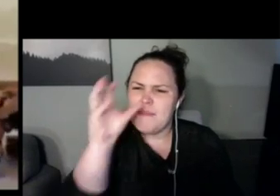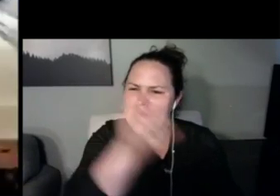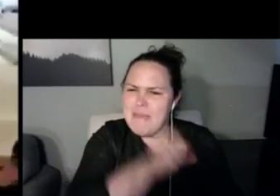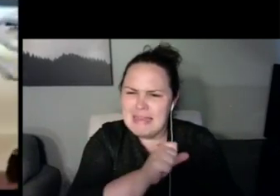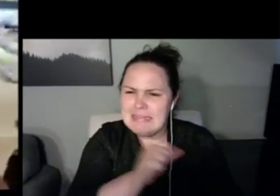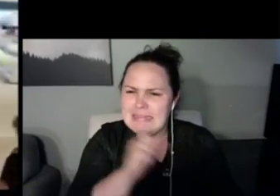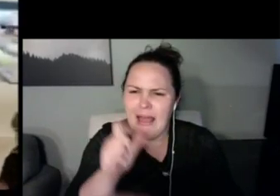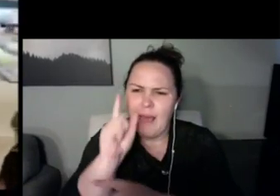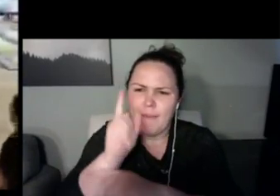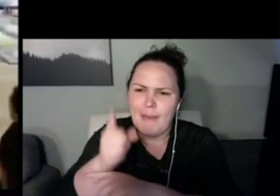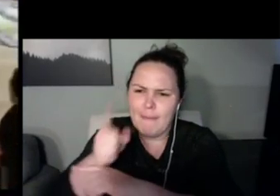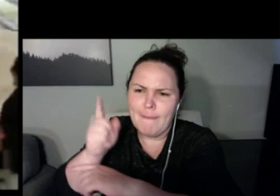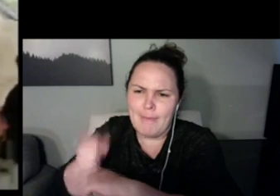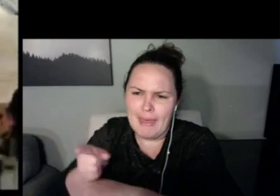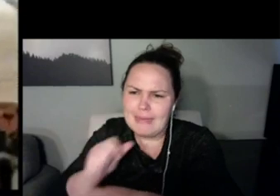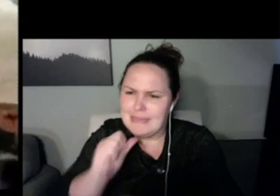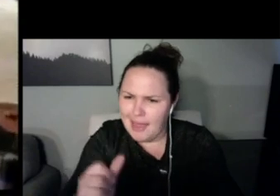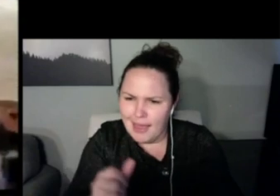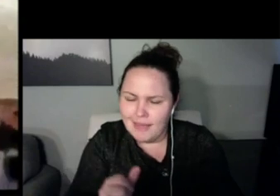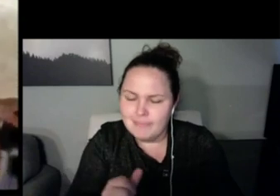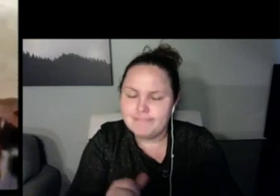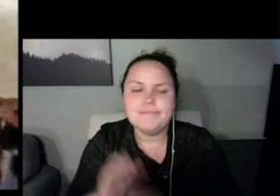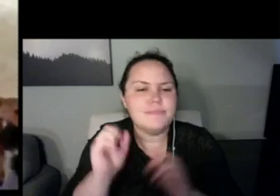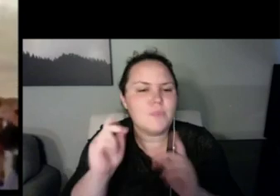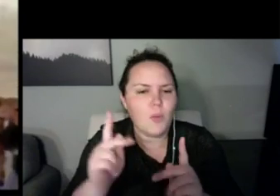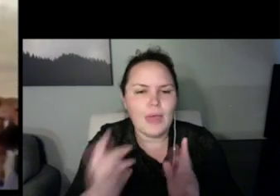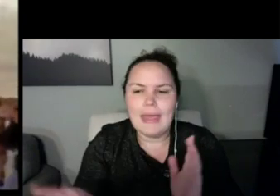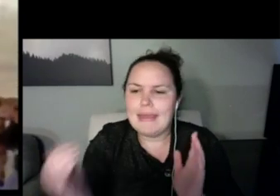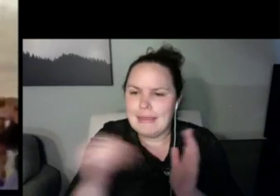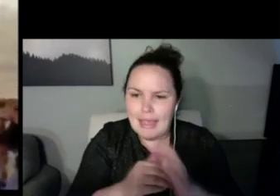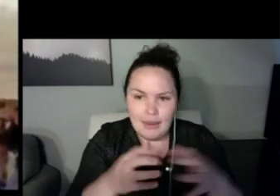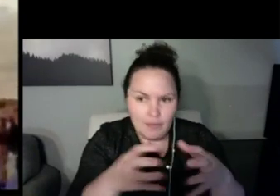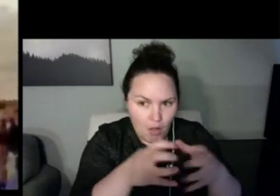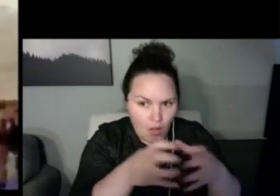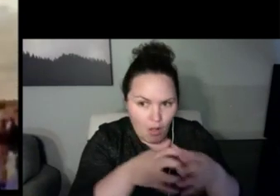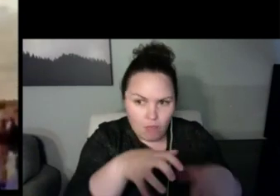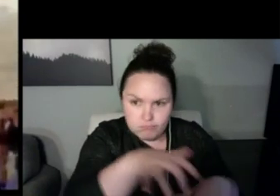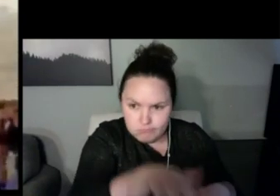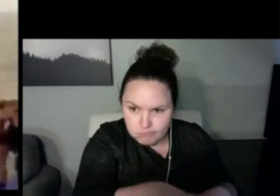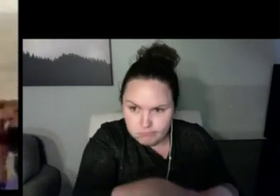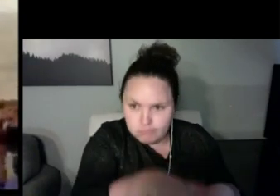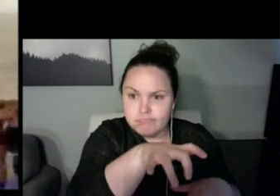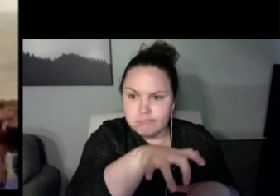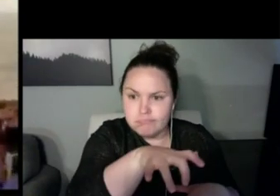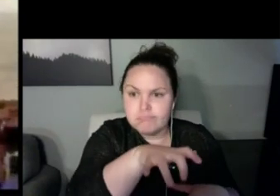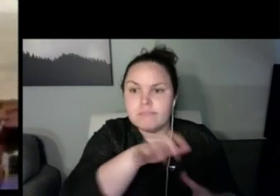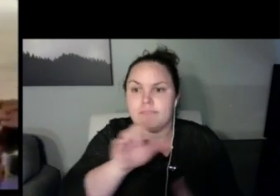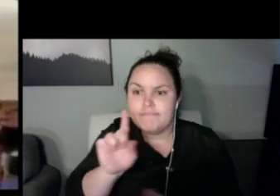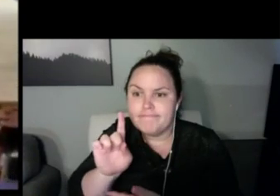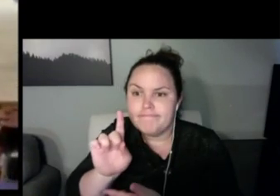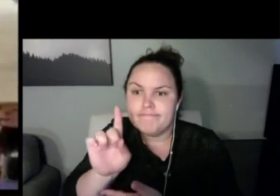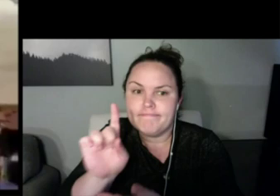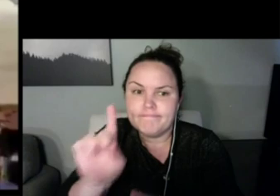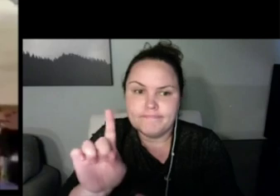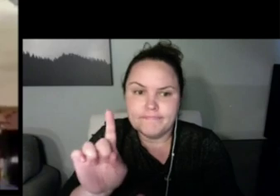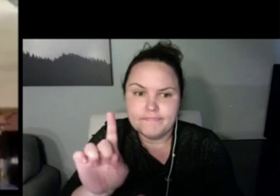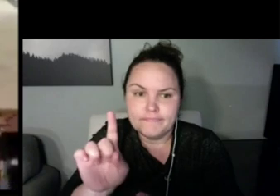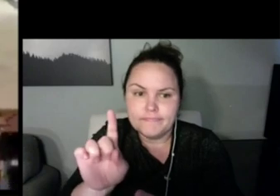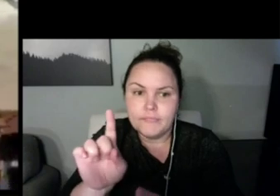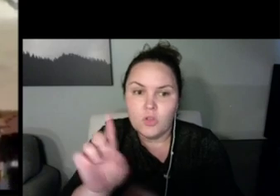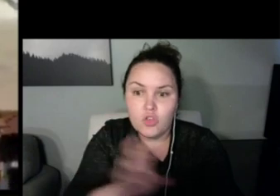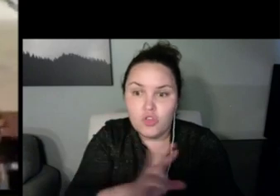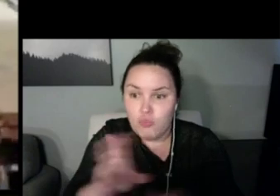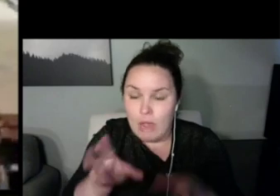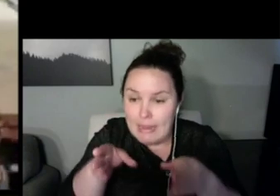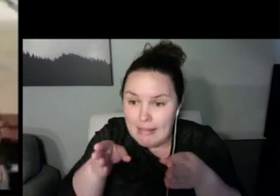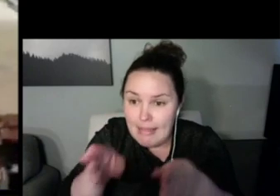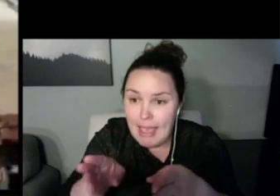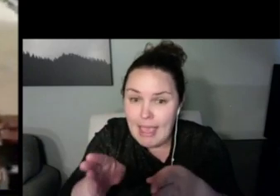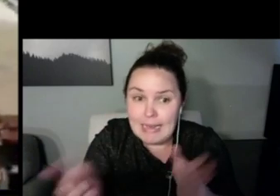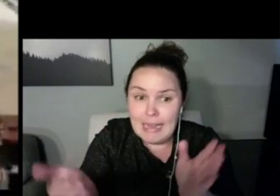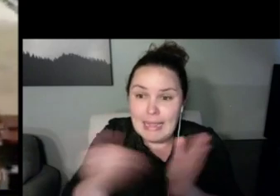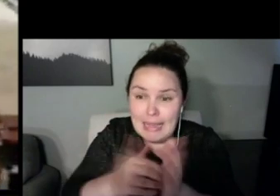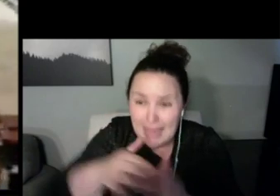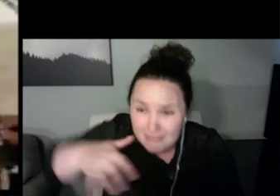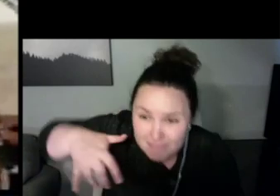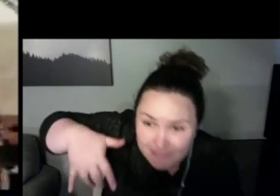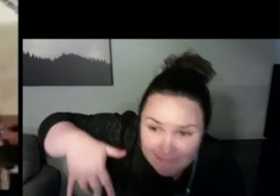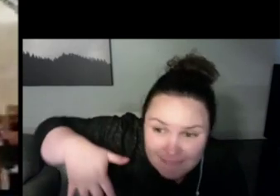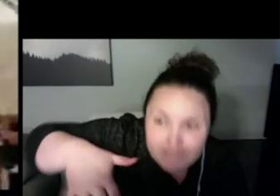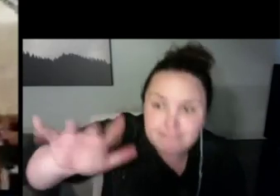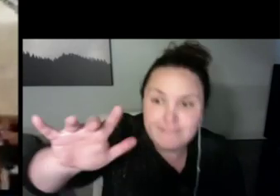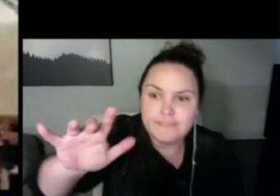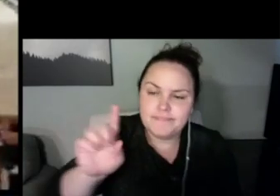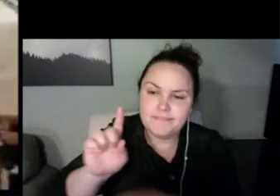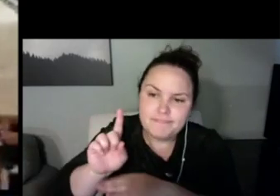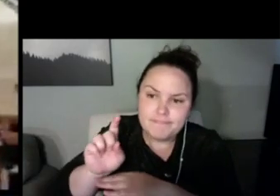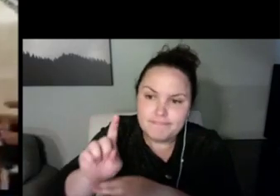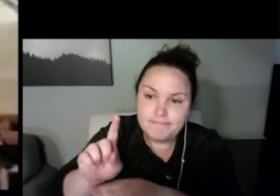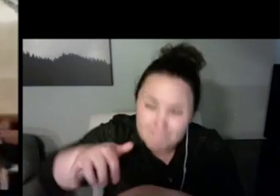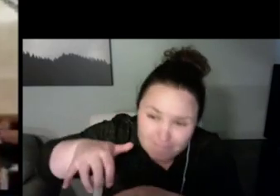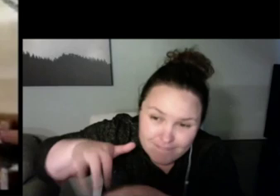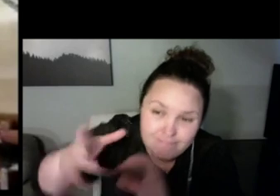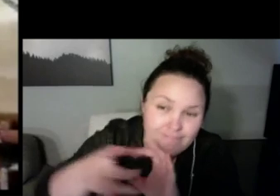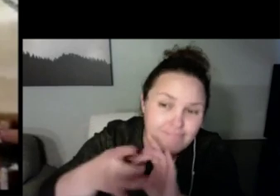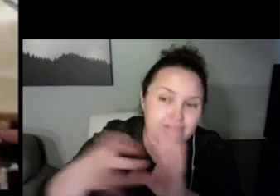Because I'm one of those guys that friends I when I'm not on tractor rides and not really